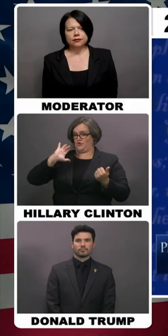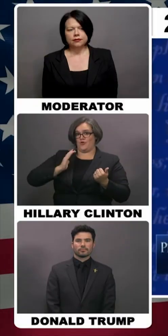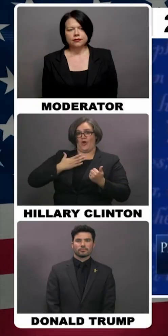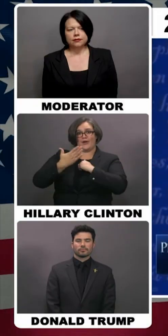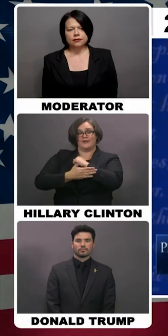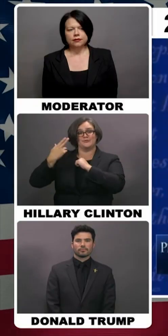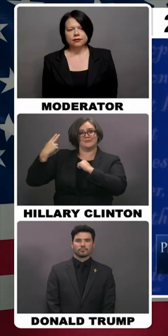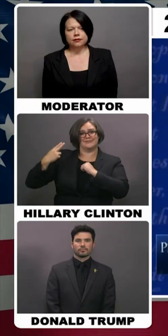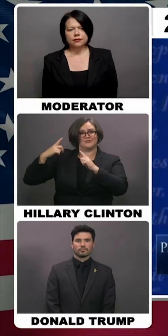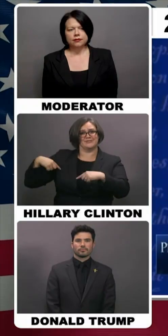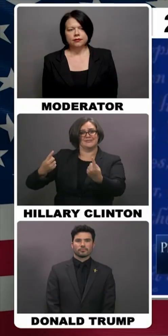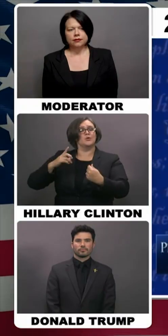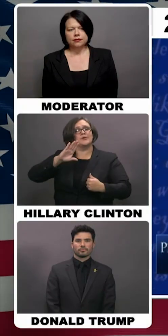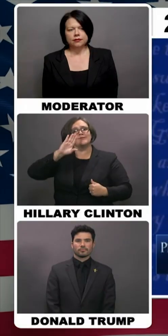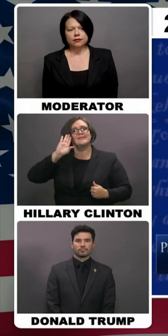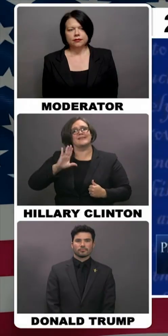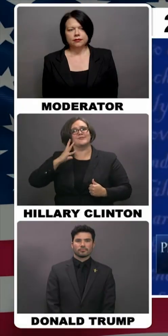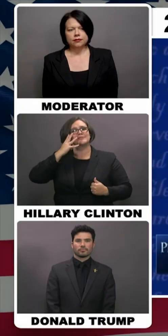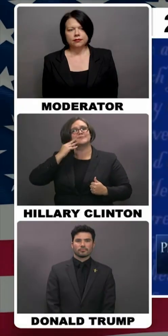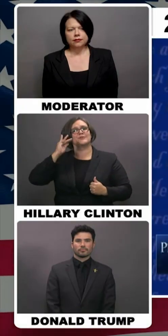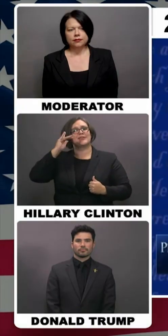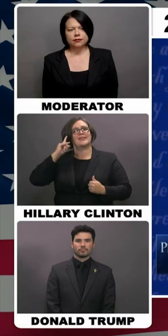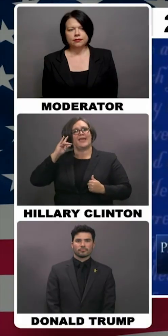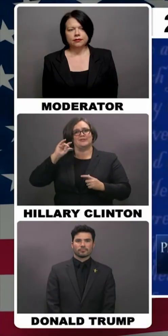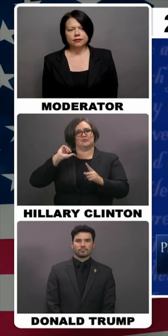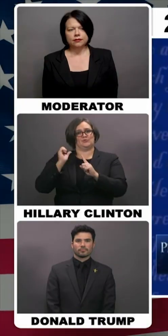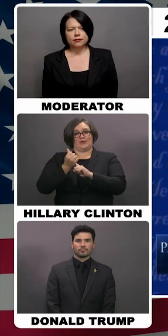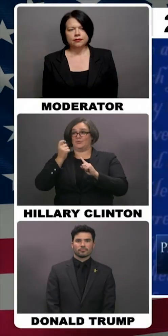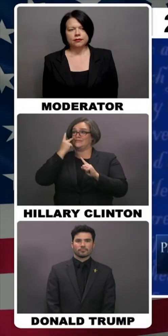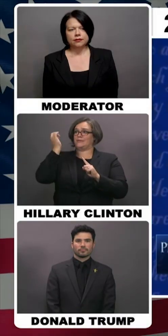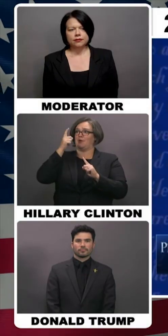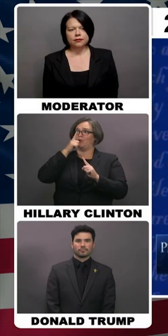been in a situation where an adversary, a foreign power,